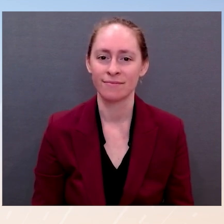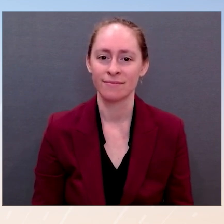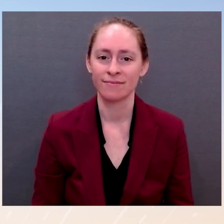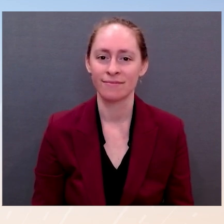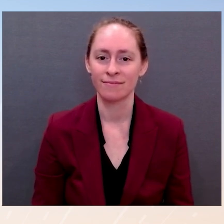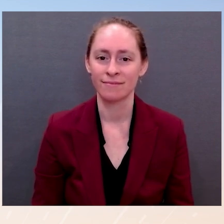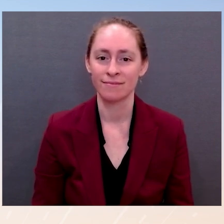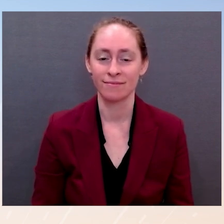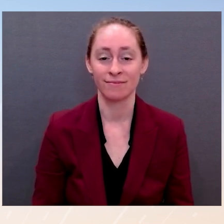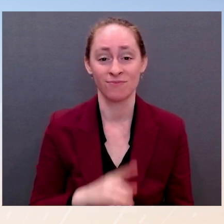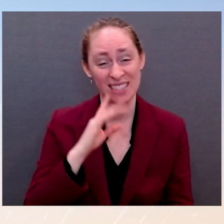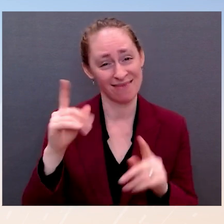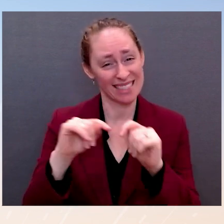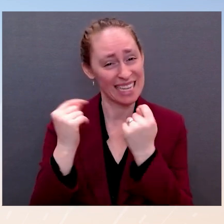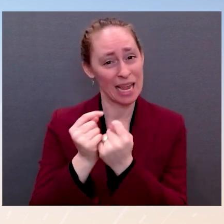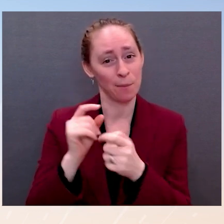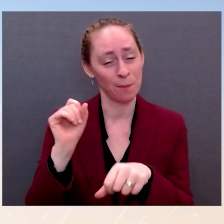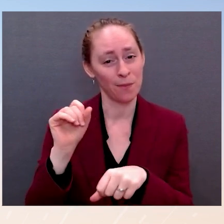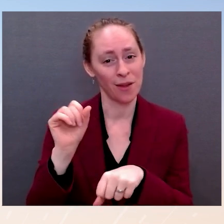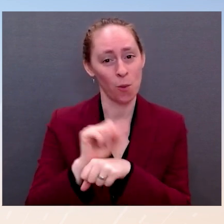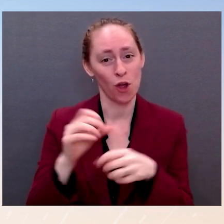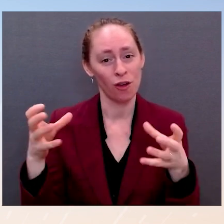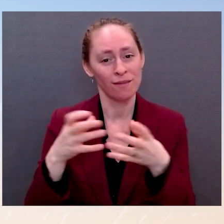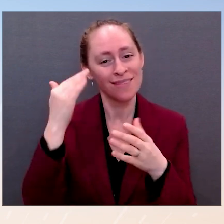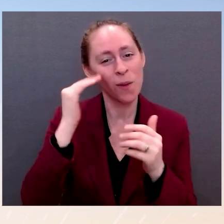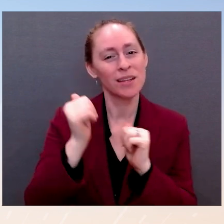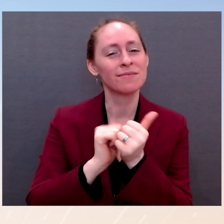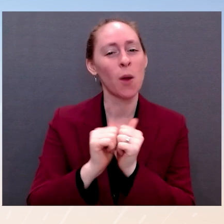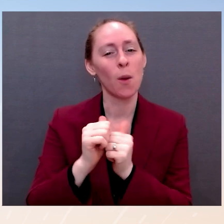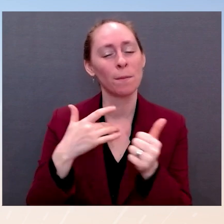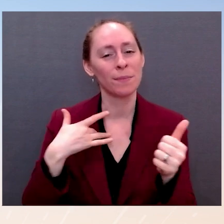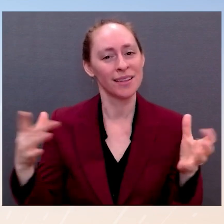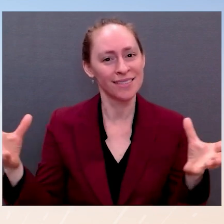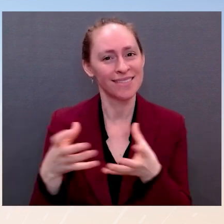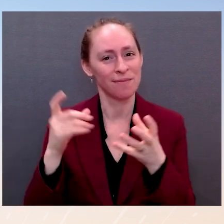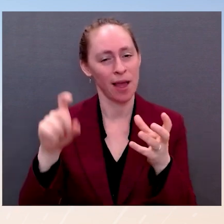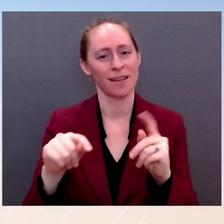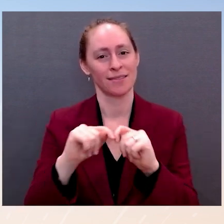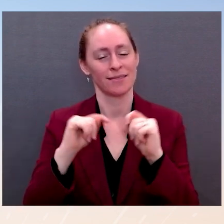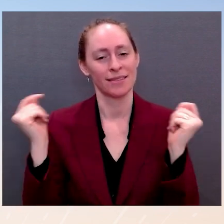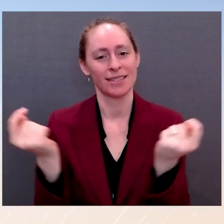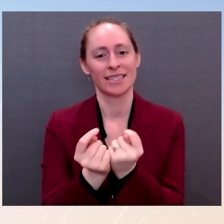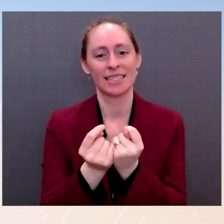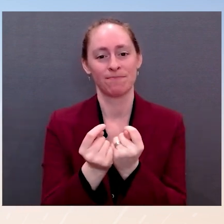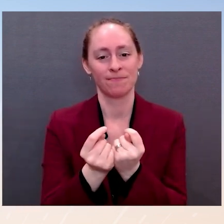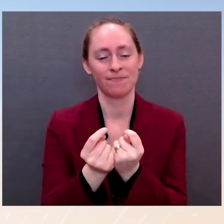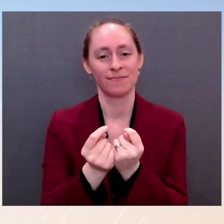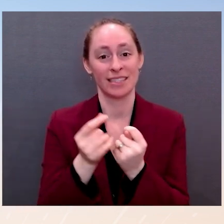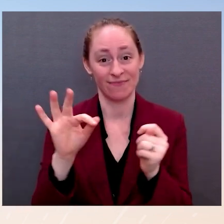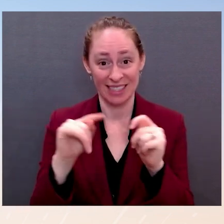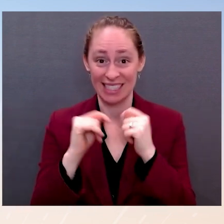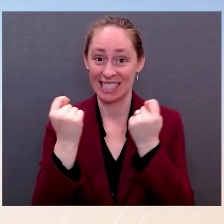and forgive, forgive me for my sports references. But together, as we work as a team,